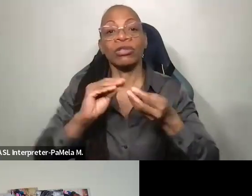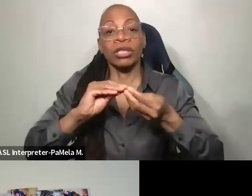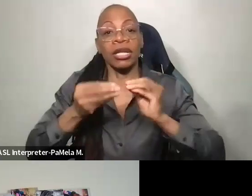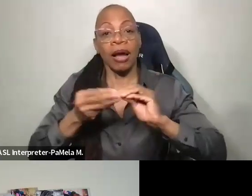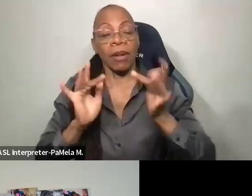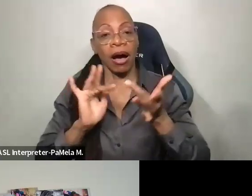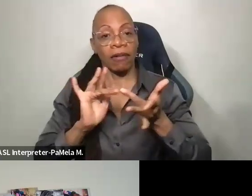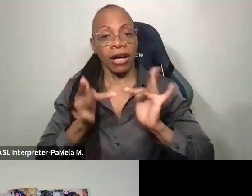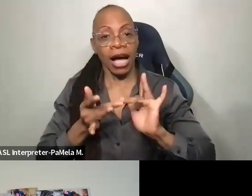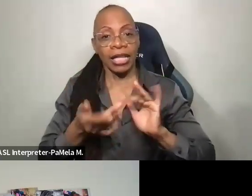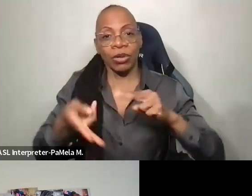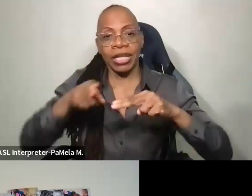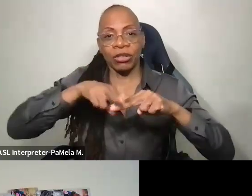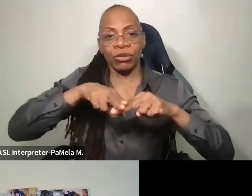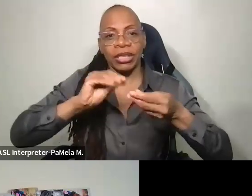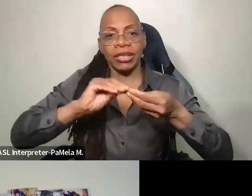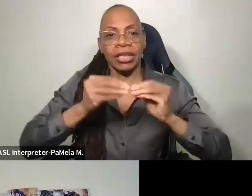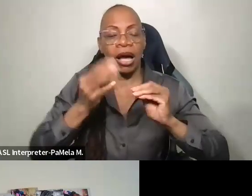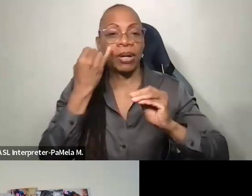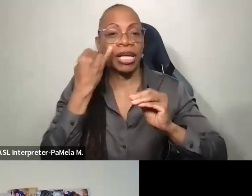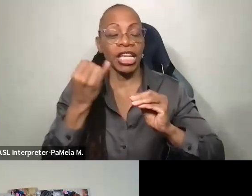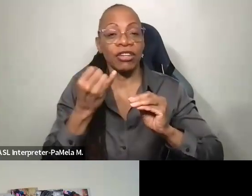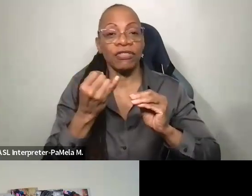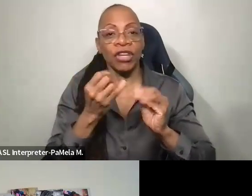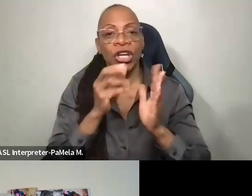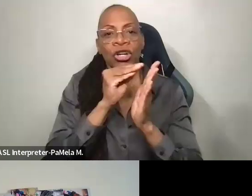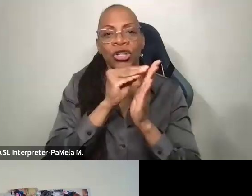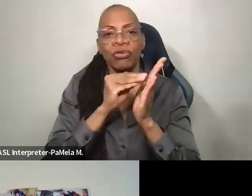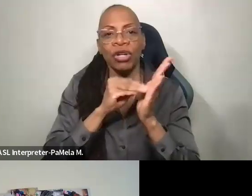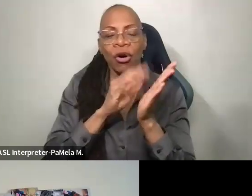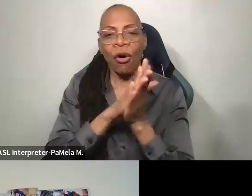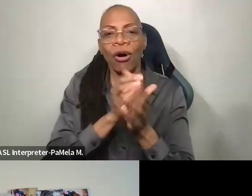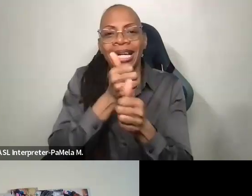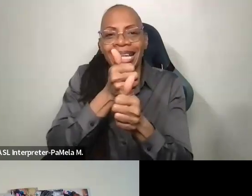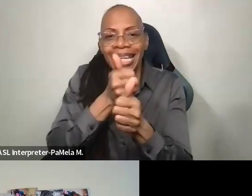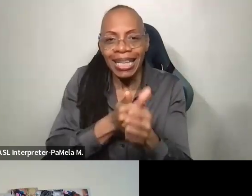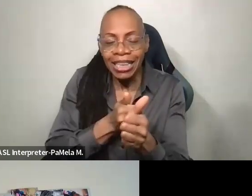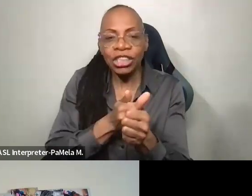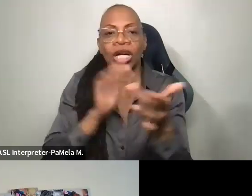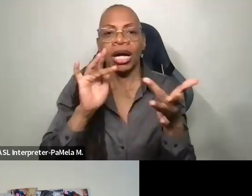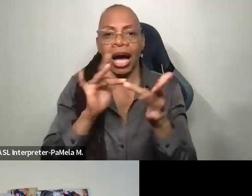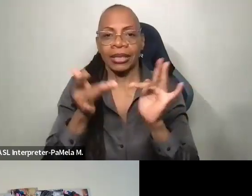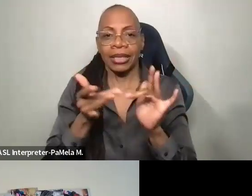It would increase that number if you were recording every single contact before enrollment.